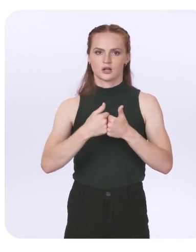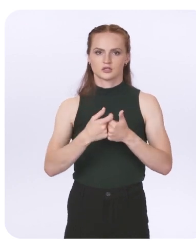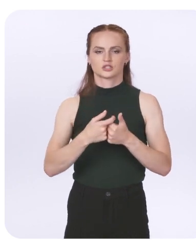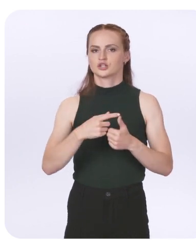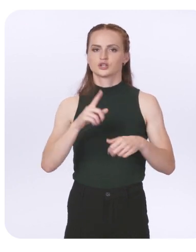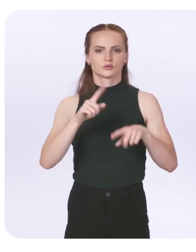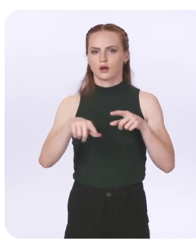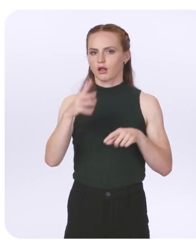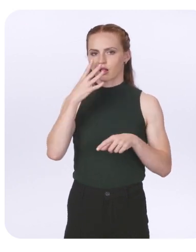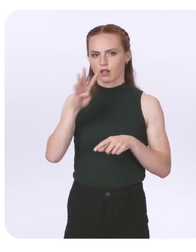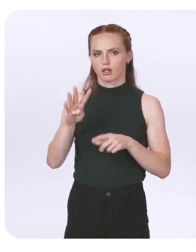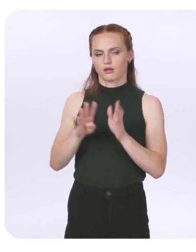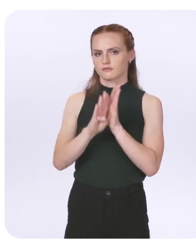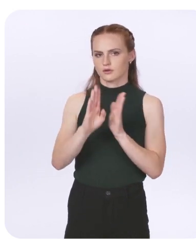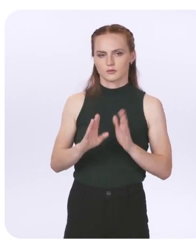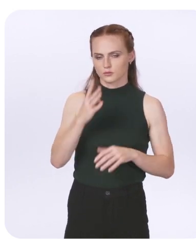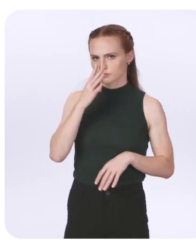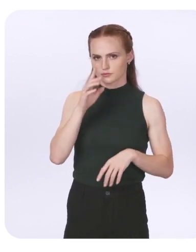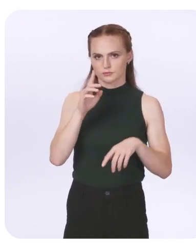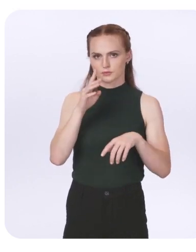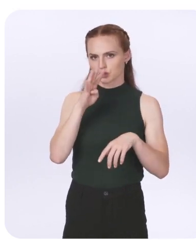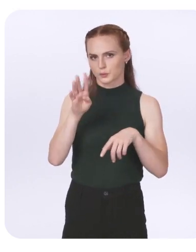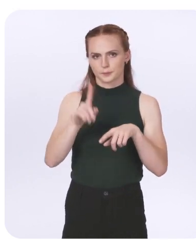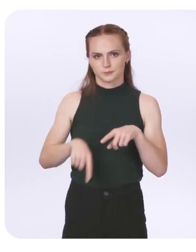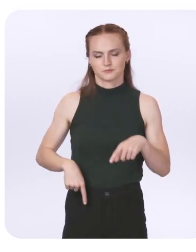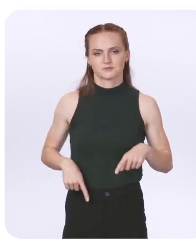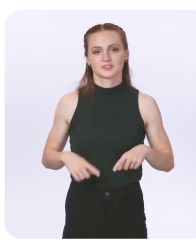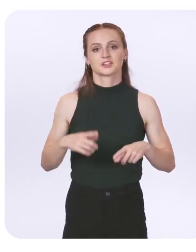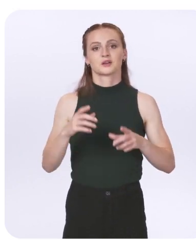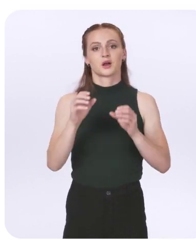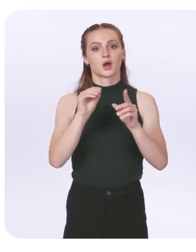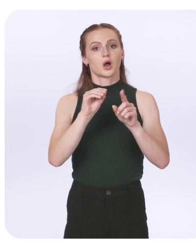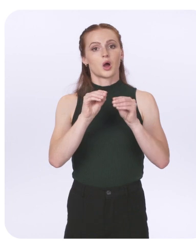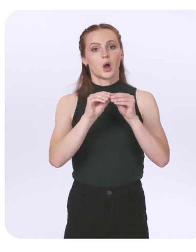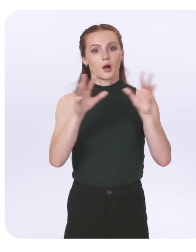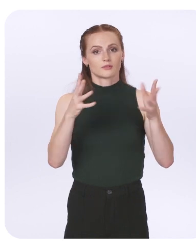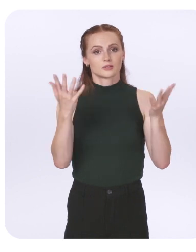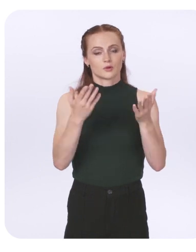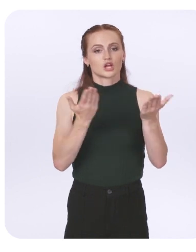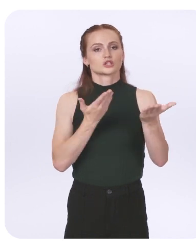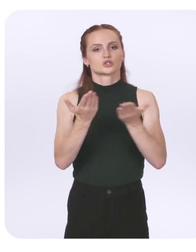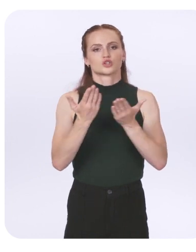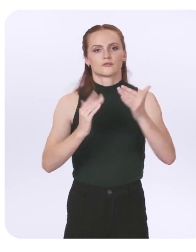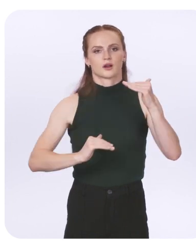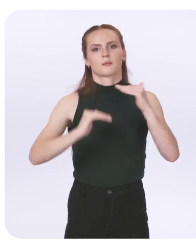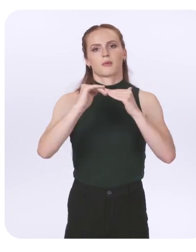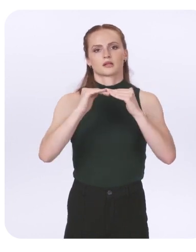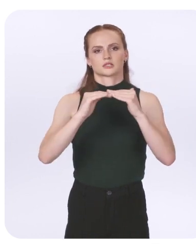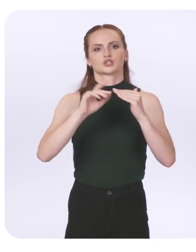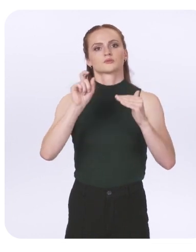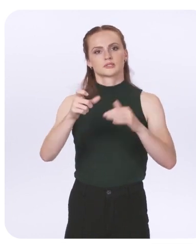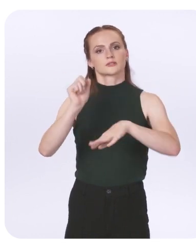An obvious one is server capacity. You need dedicated servers to run and they need to be stable